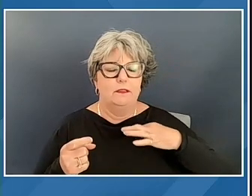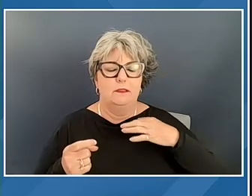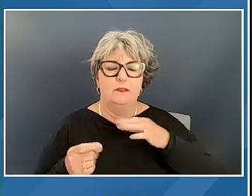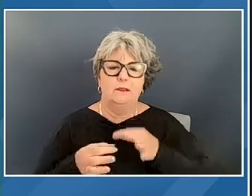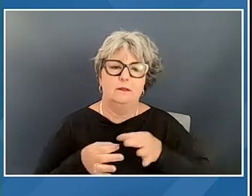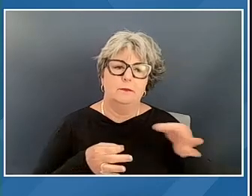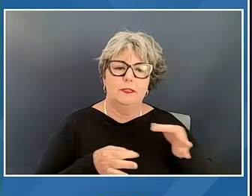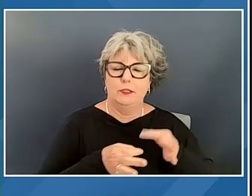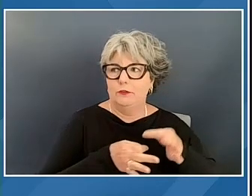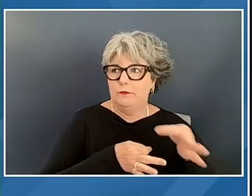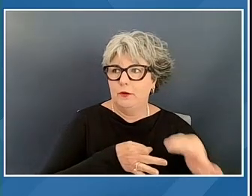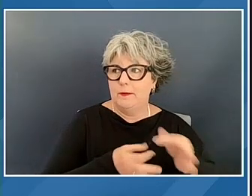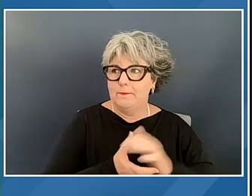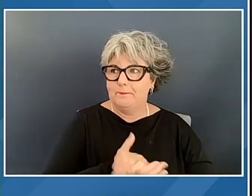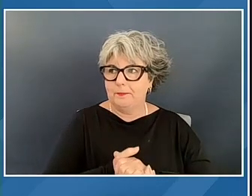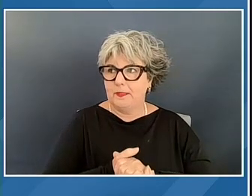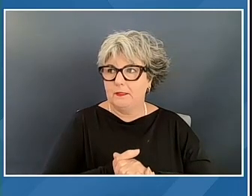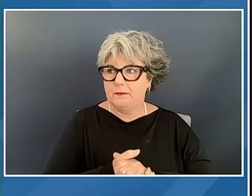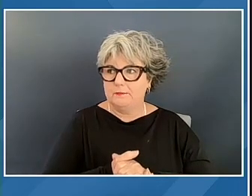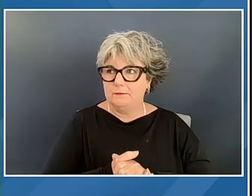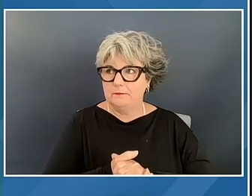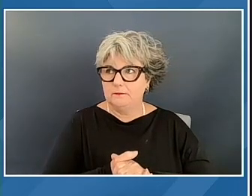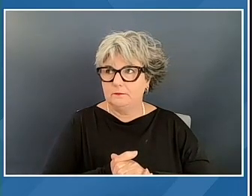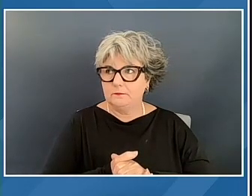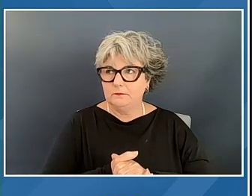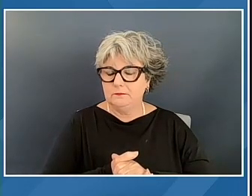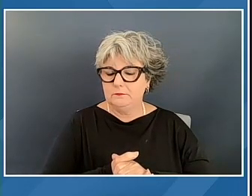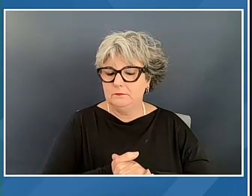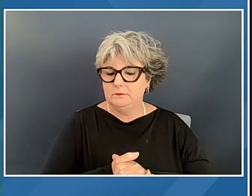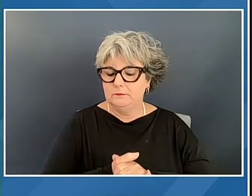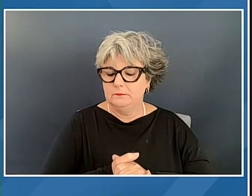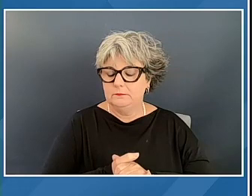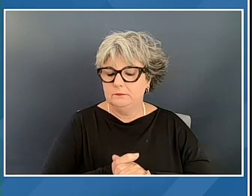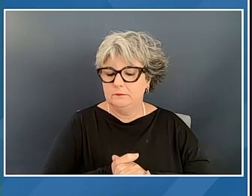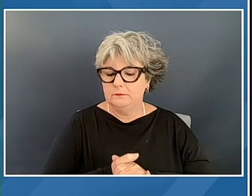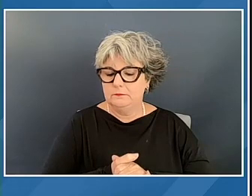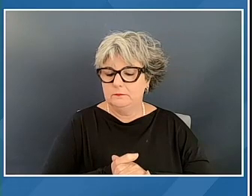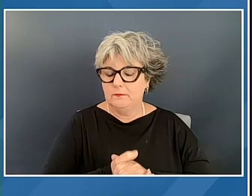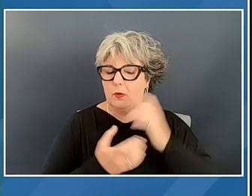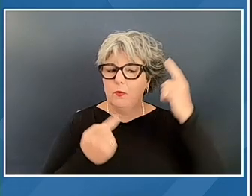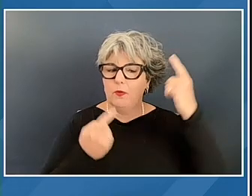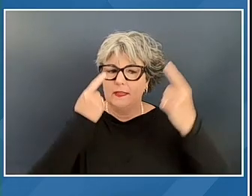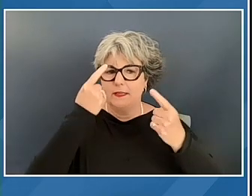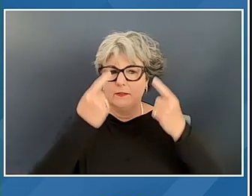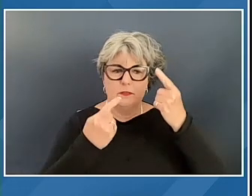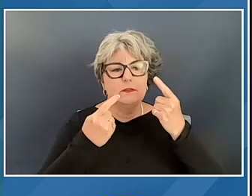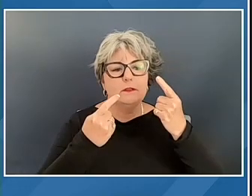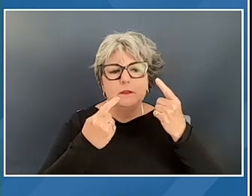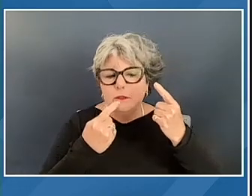My request is that with the considerations pertaining to balances